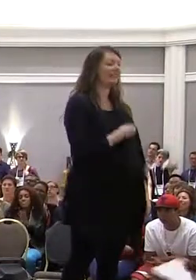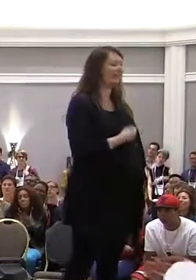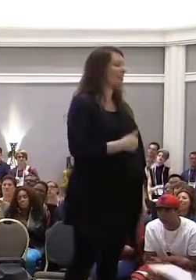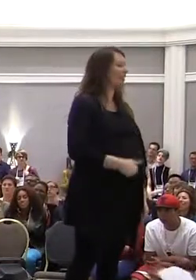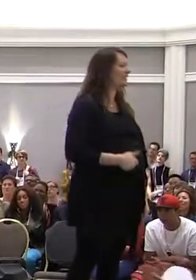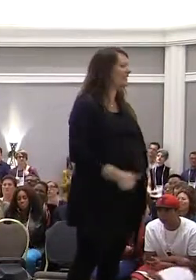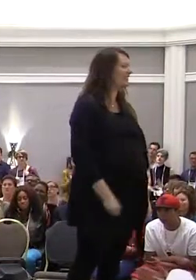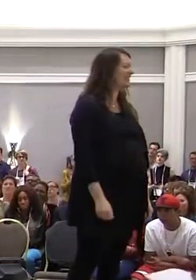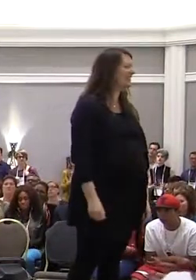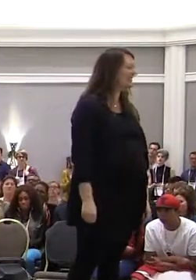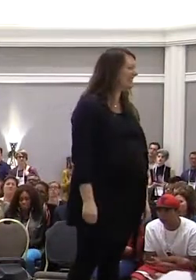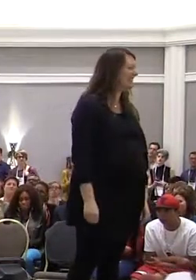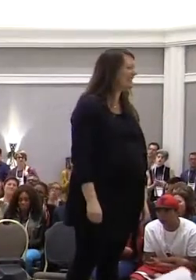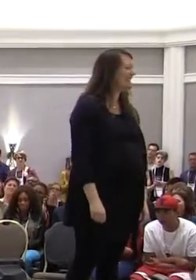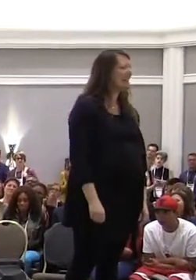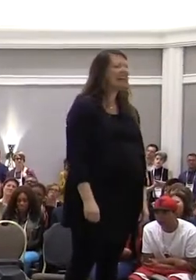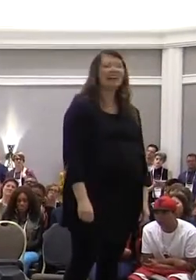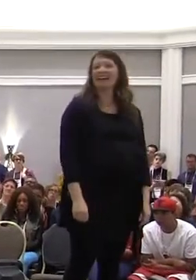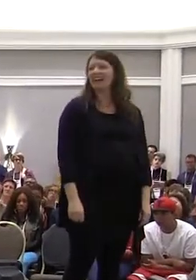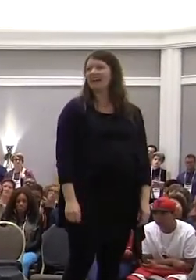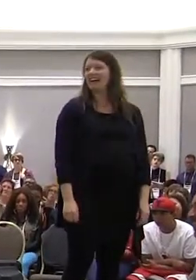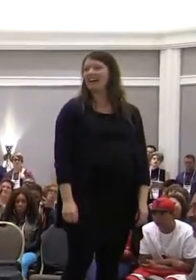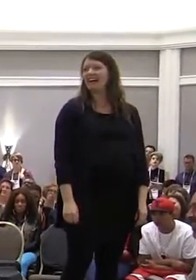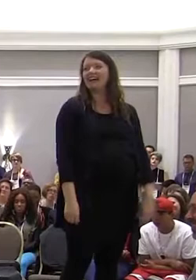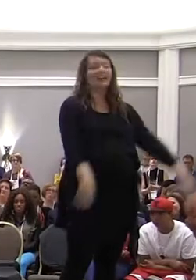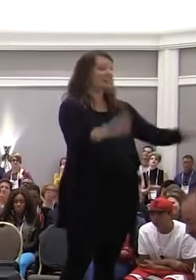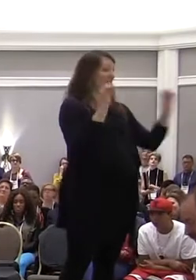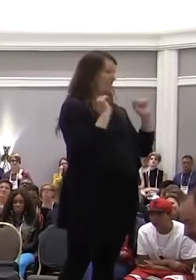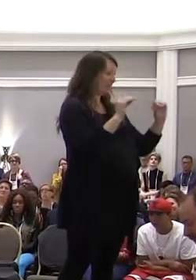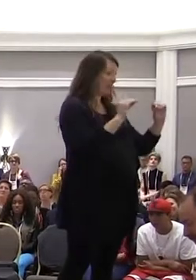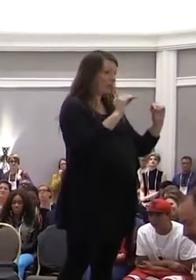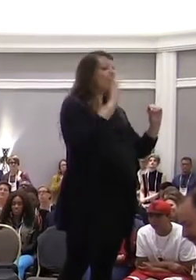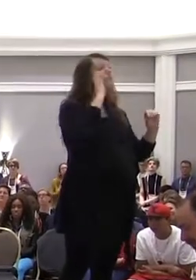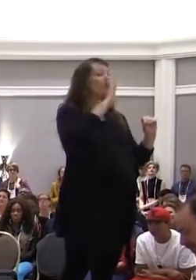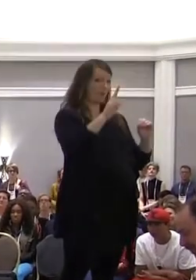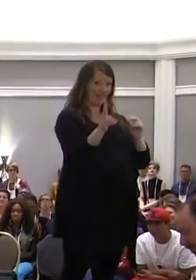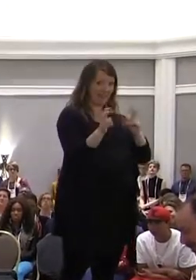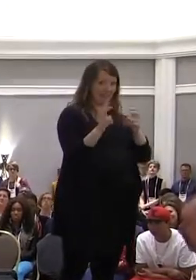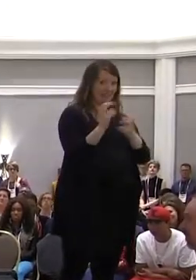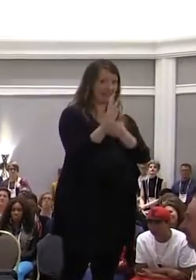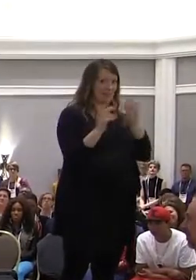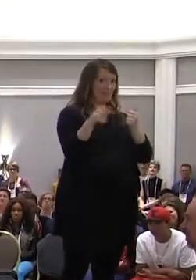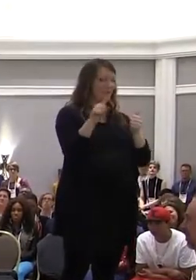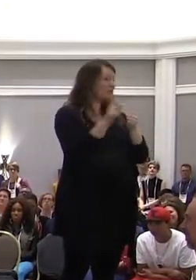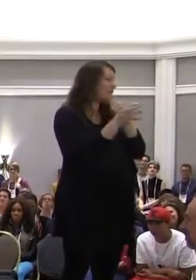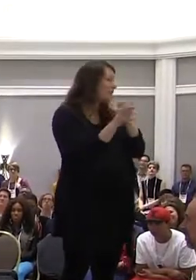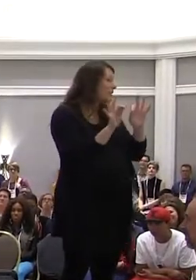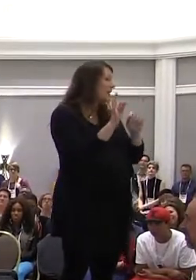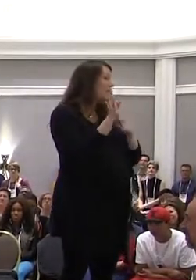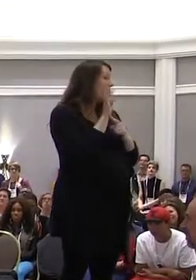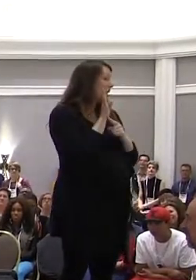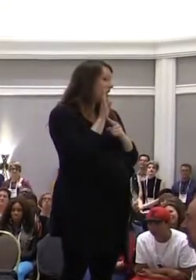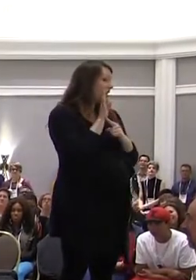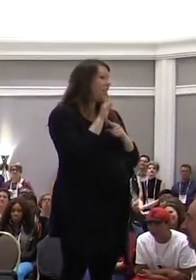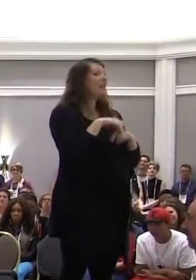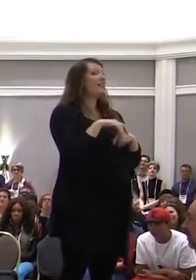All right, my friends. So where can I get some of this? Where can I get some free monologue playwright action?